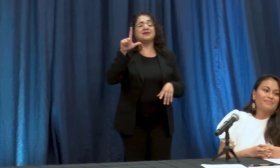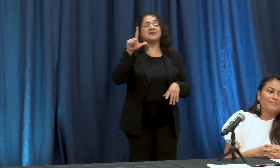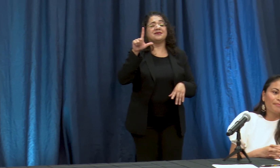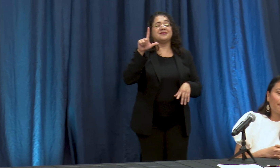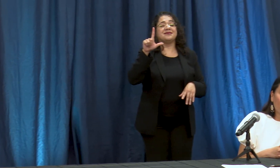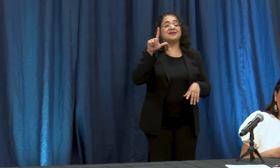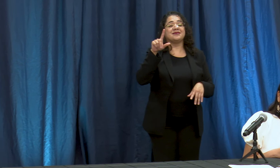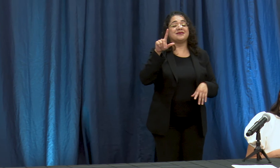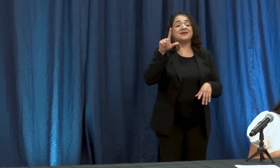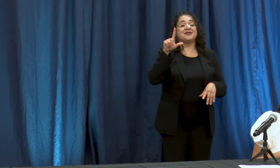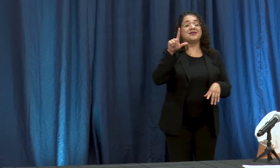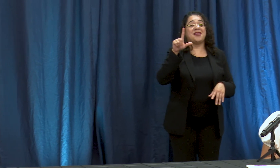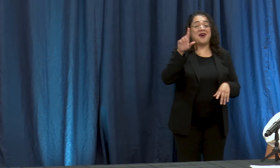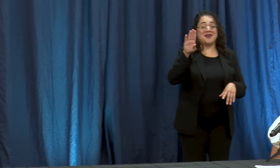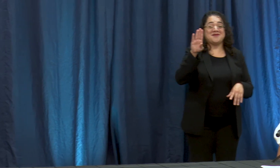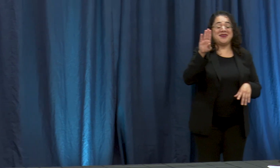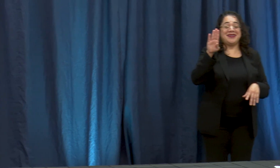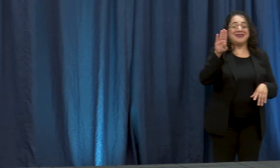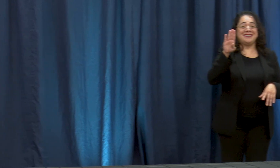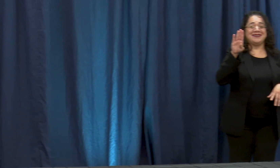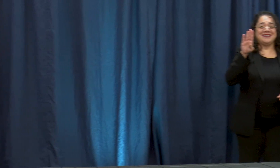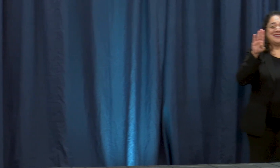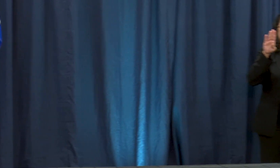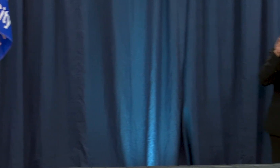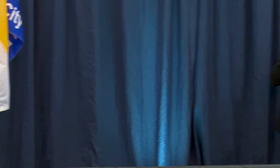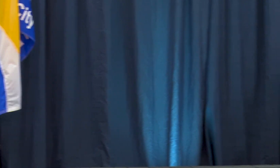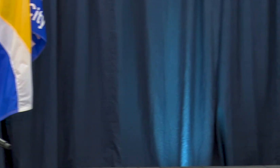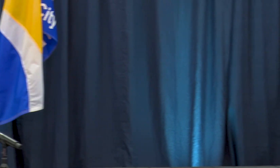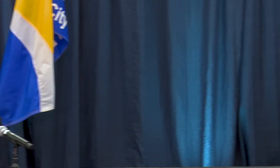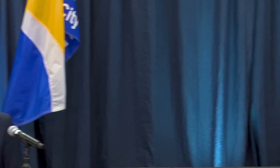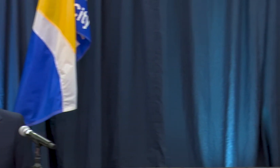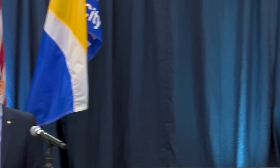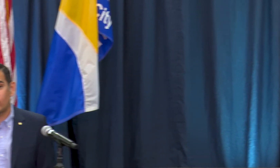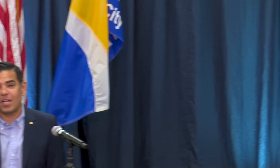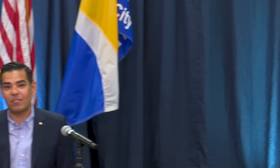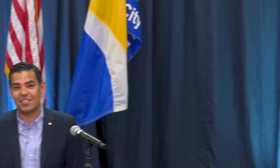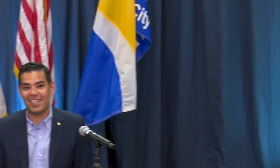Teresa and thank you again to Mario and Paola and we want everyone have a safe